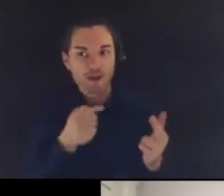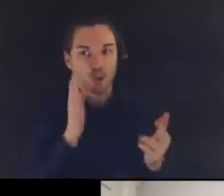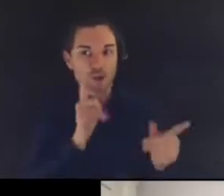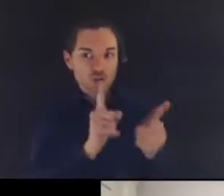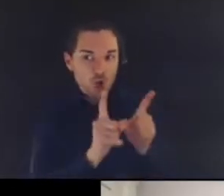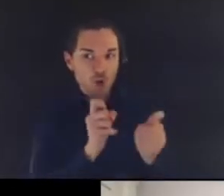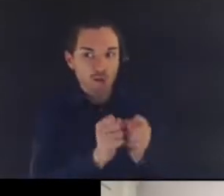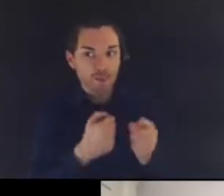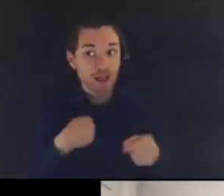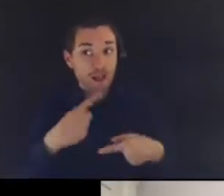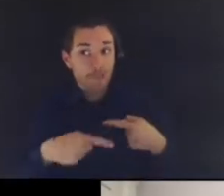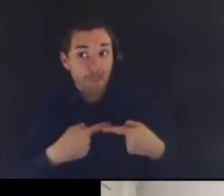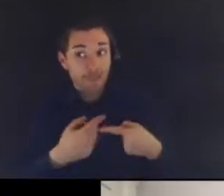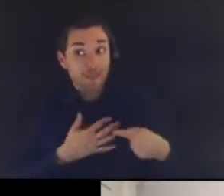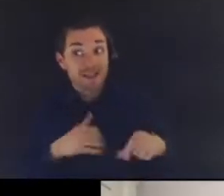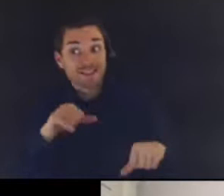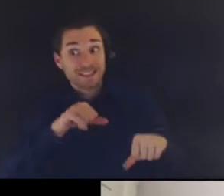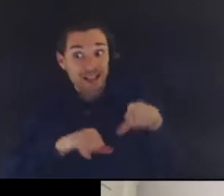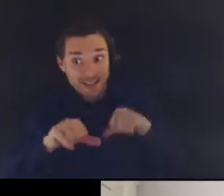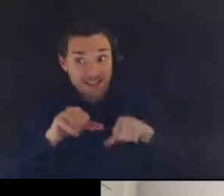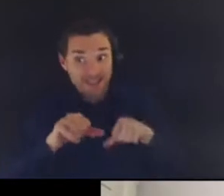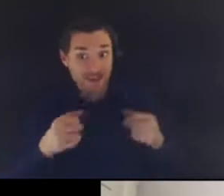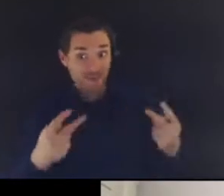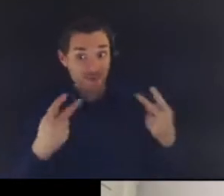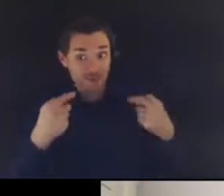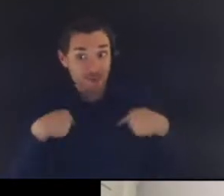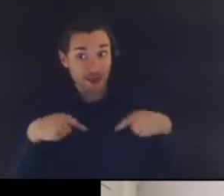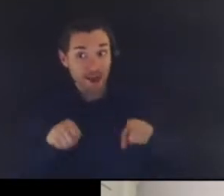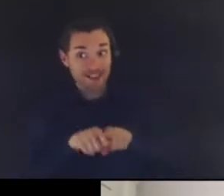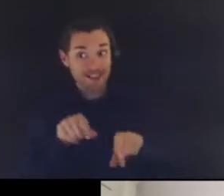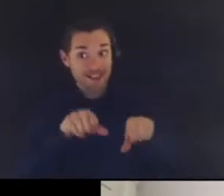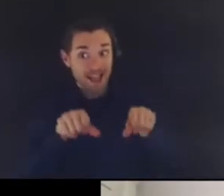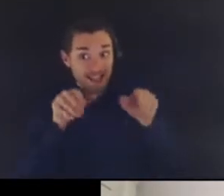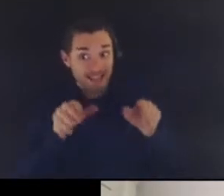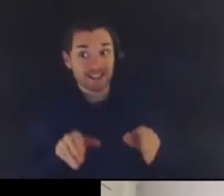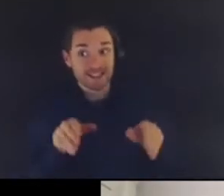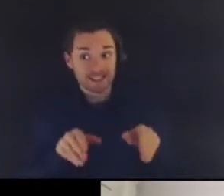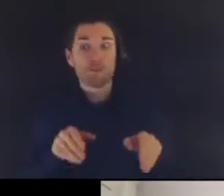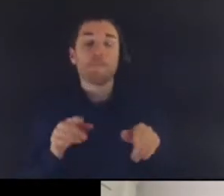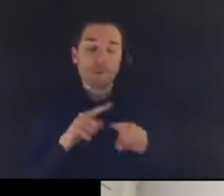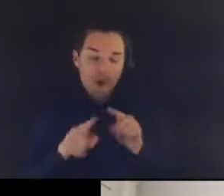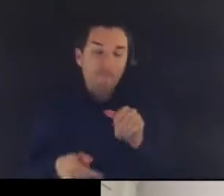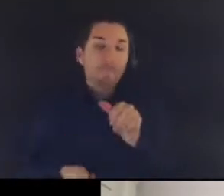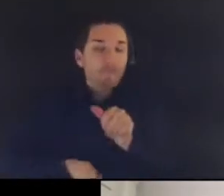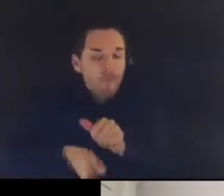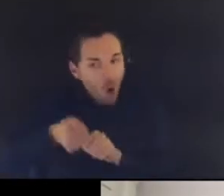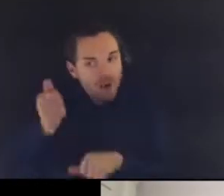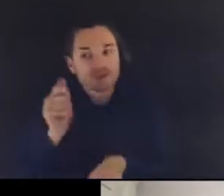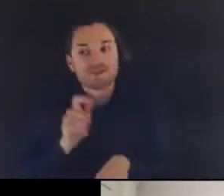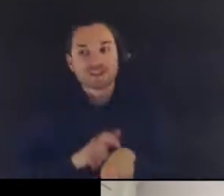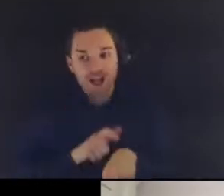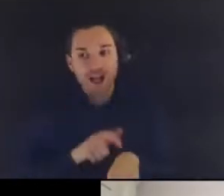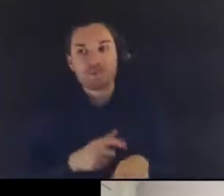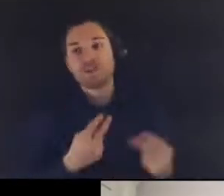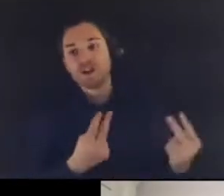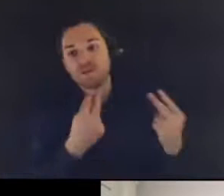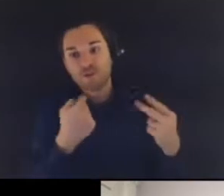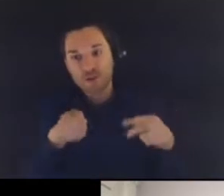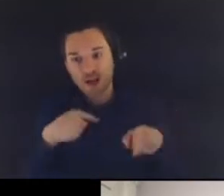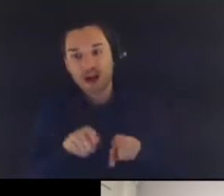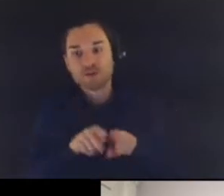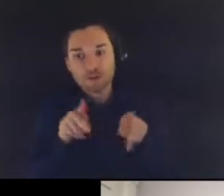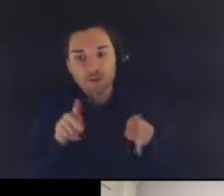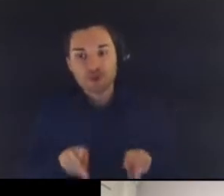will talk to me about my disability and about how cool and beautiful it is, which is very